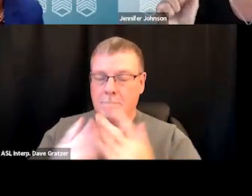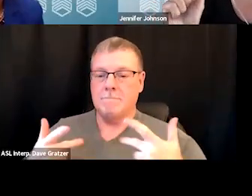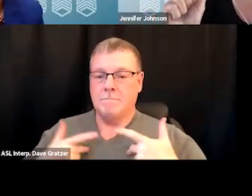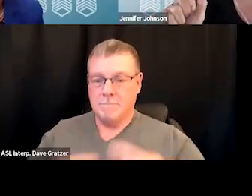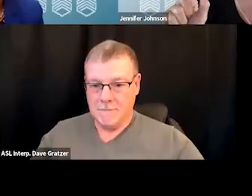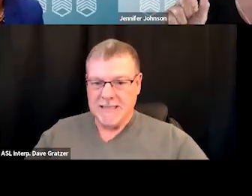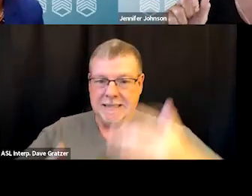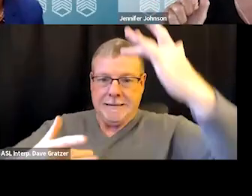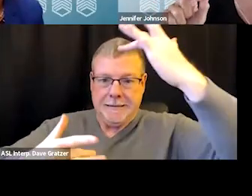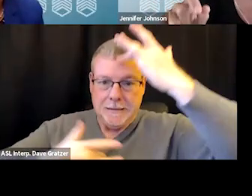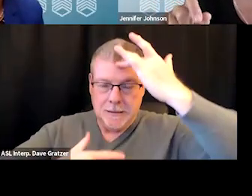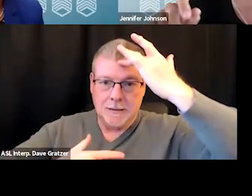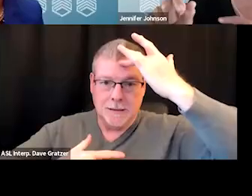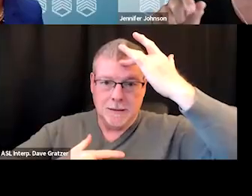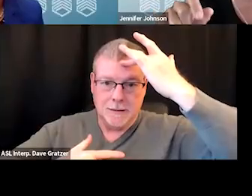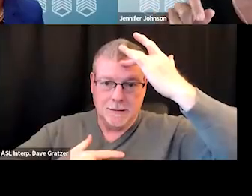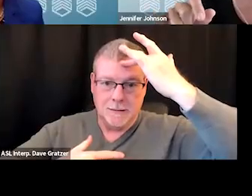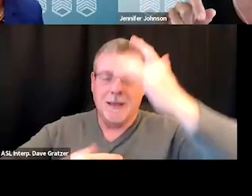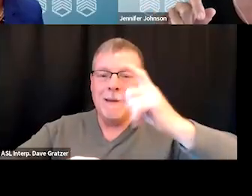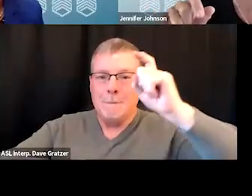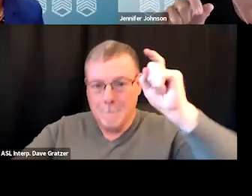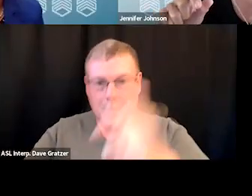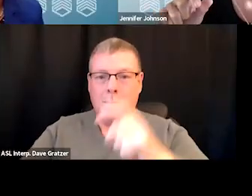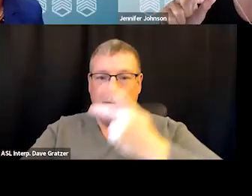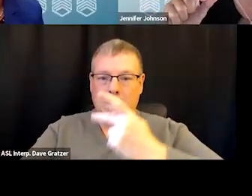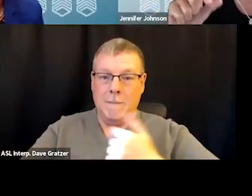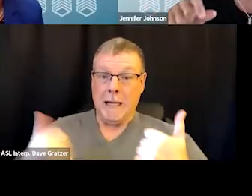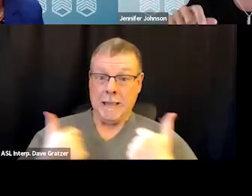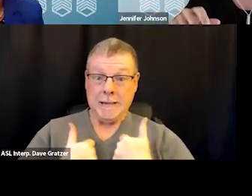It is important that we take care of ourselves because we don't wanna